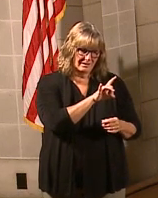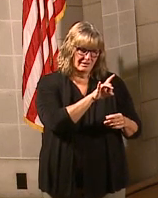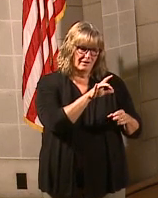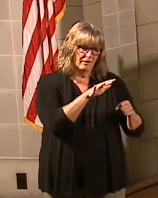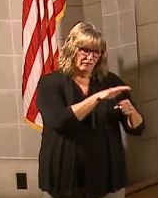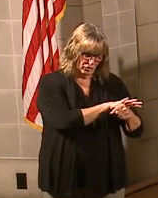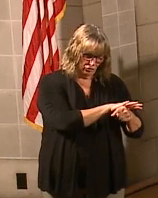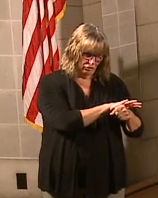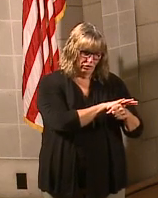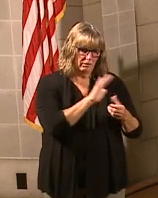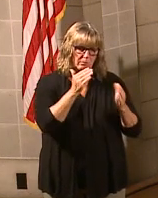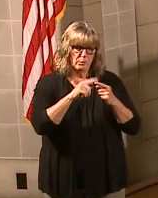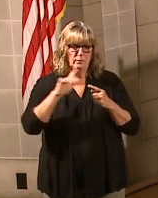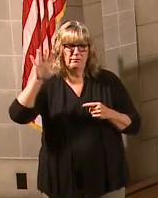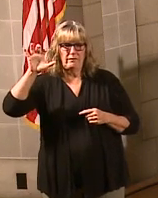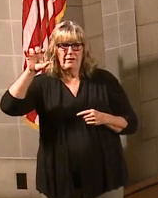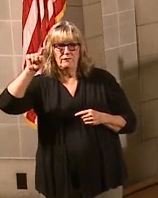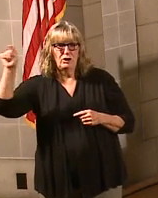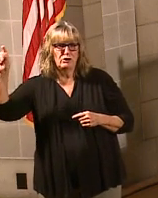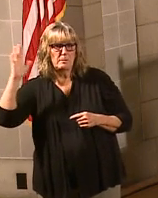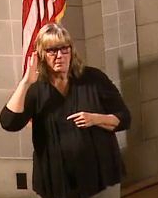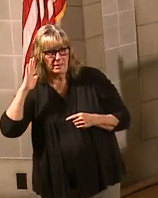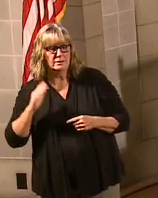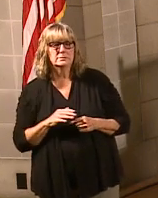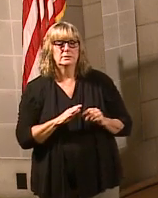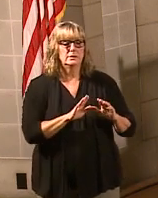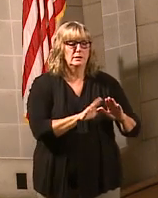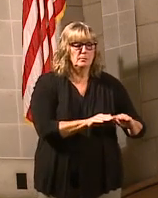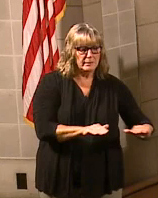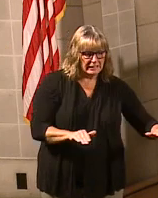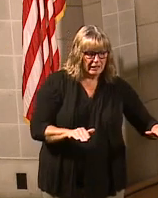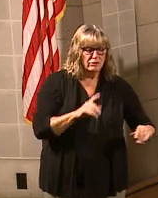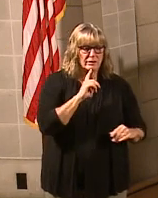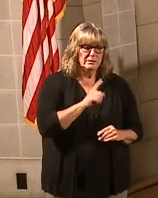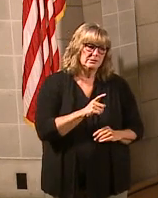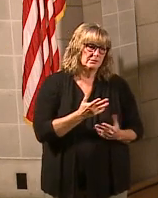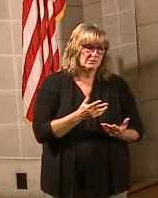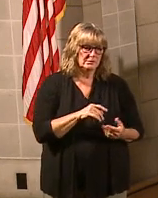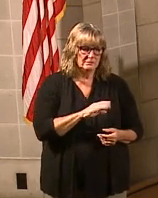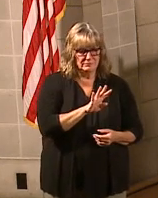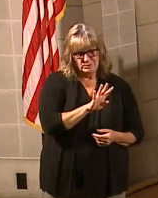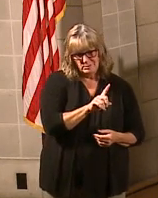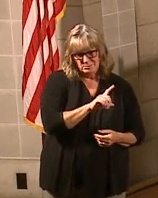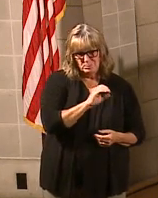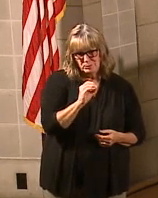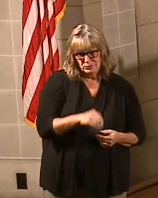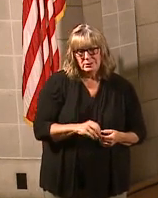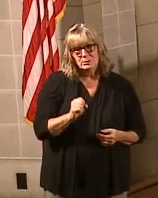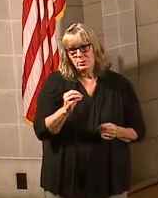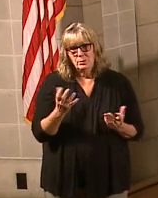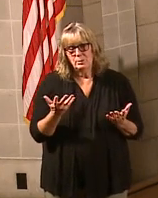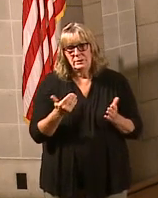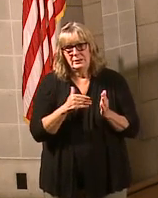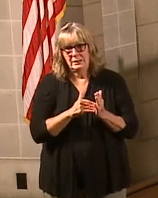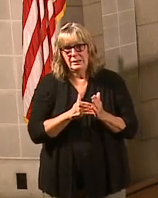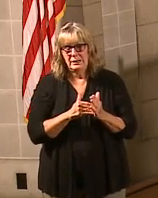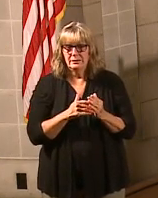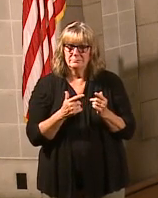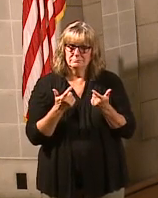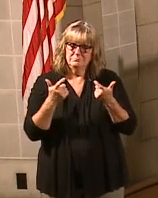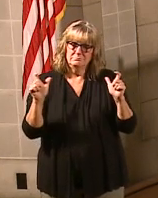WE HAVE -- WE'RE OCCUPIED RIGHT